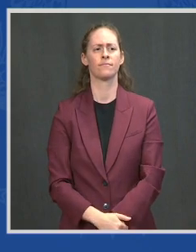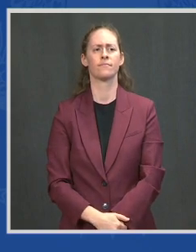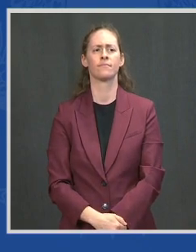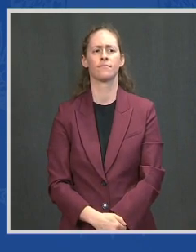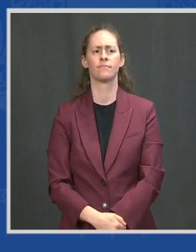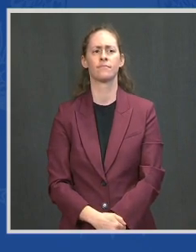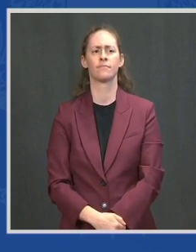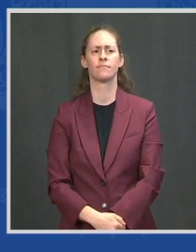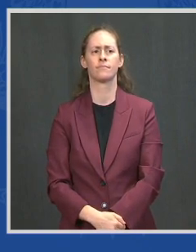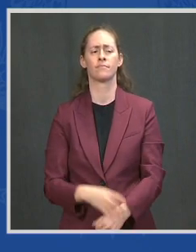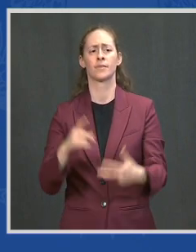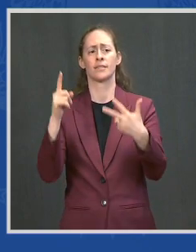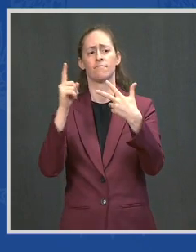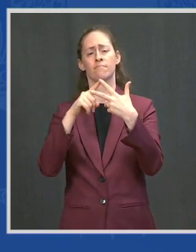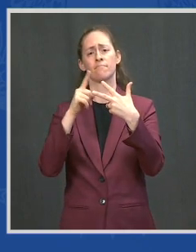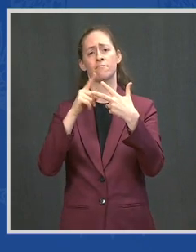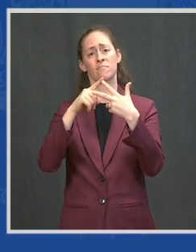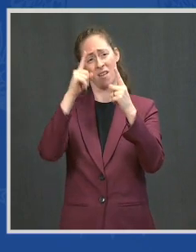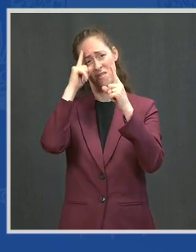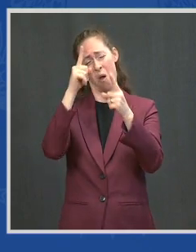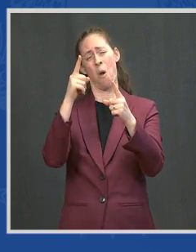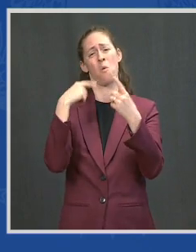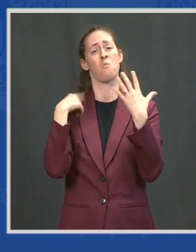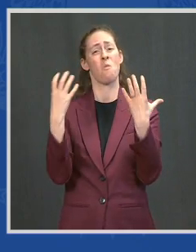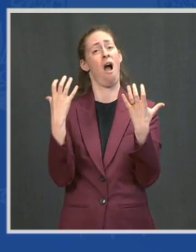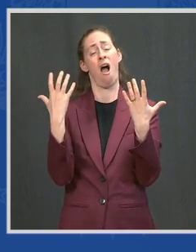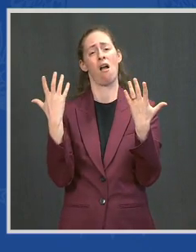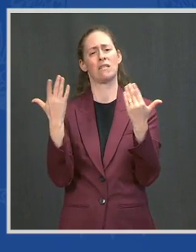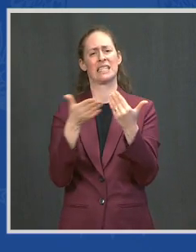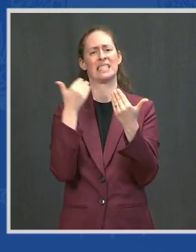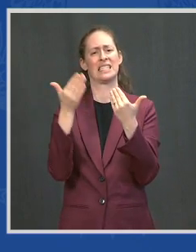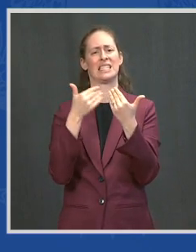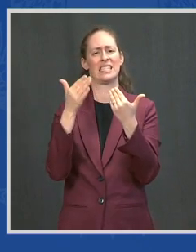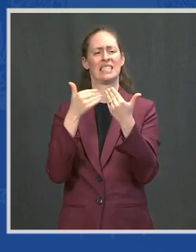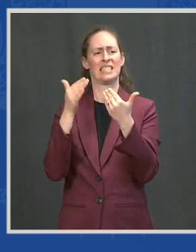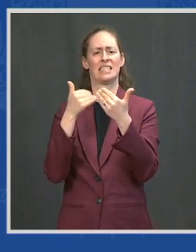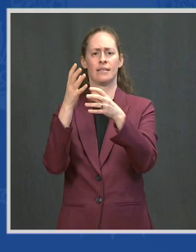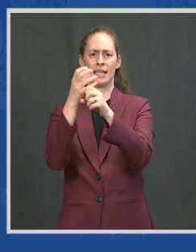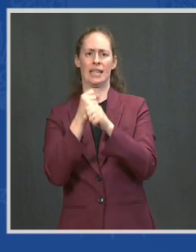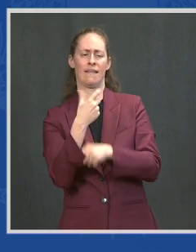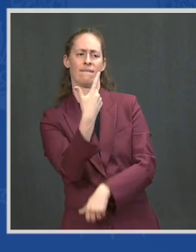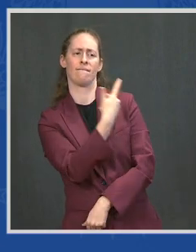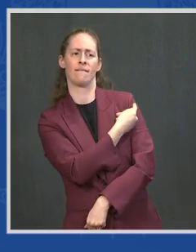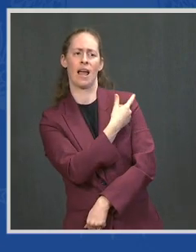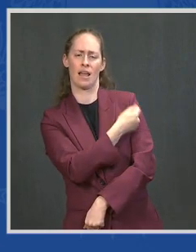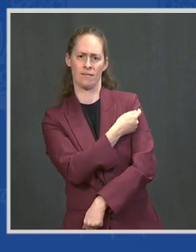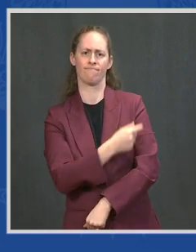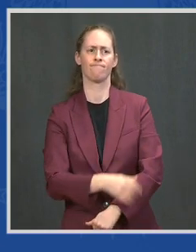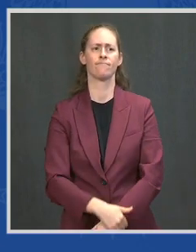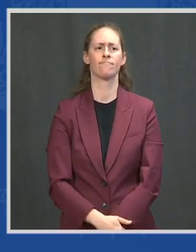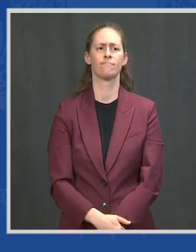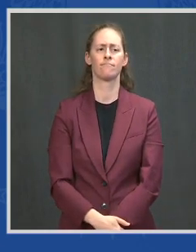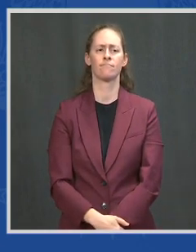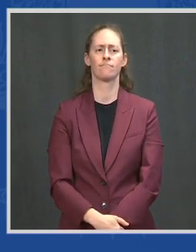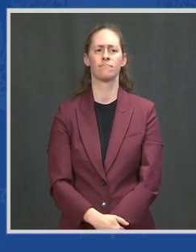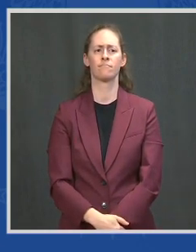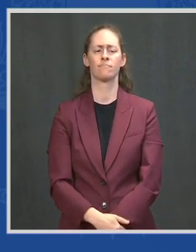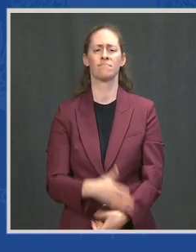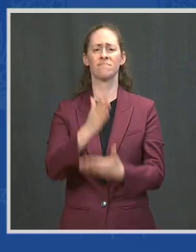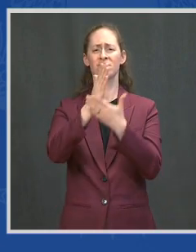We know that many adults have not been vaccinated because they have found it too confusing or too difficult or too inconvenient to get a shot.